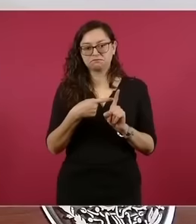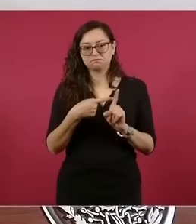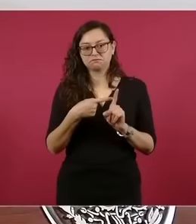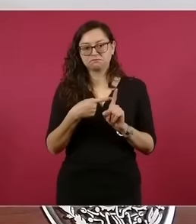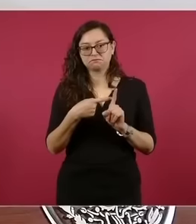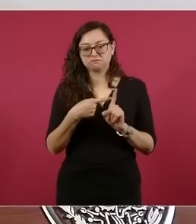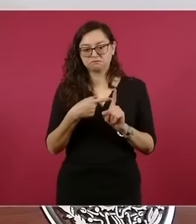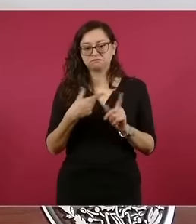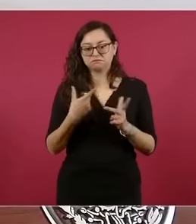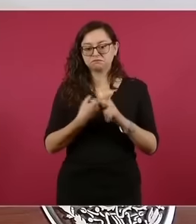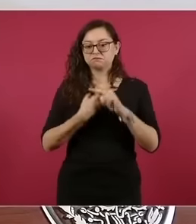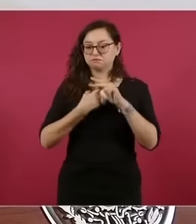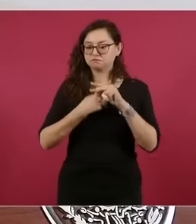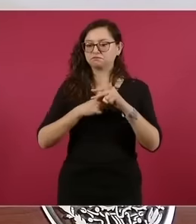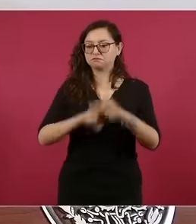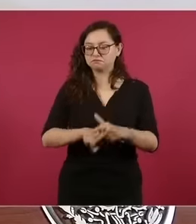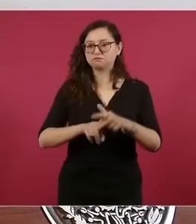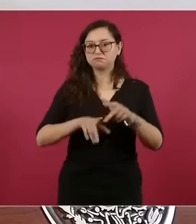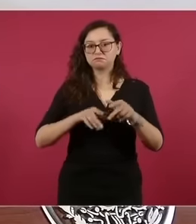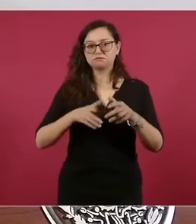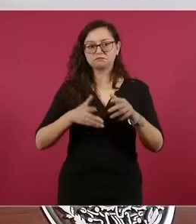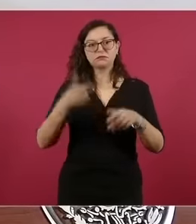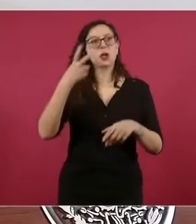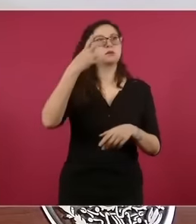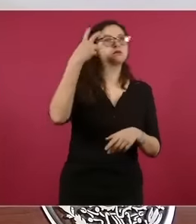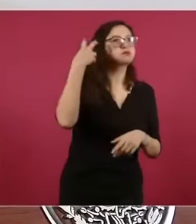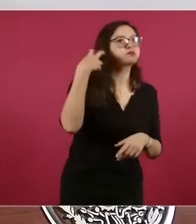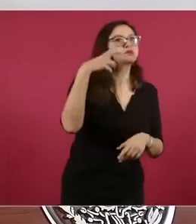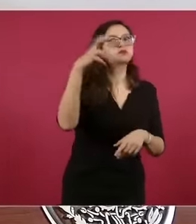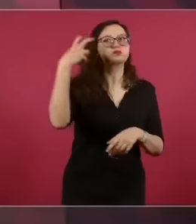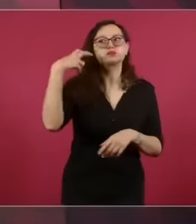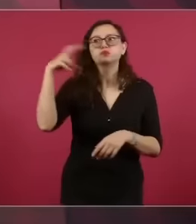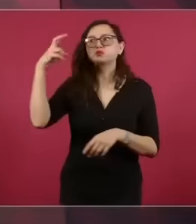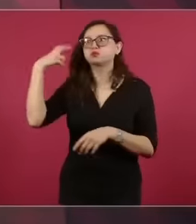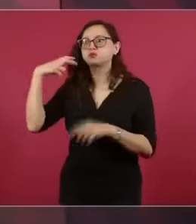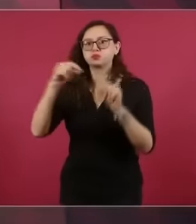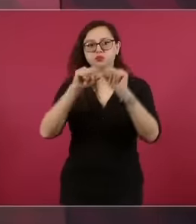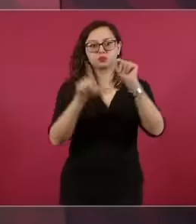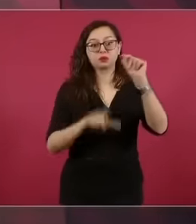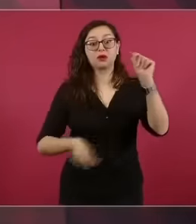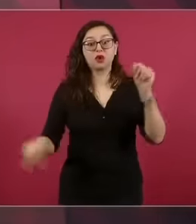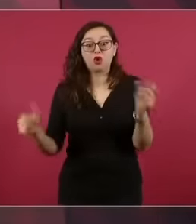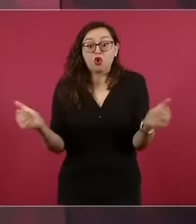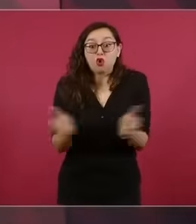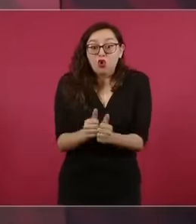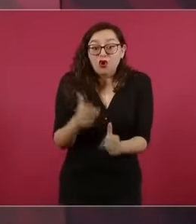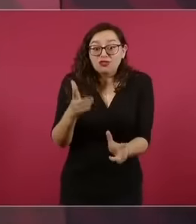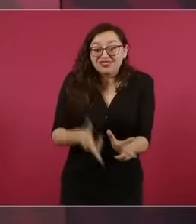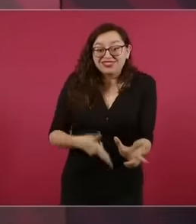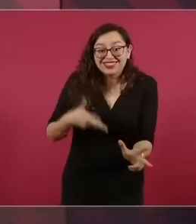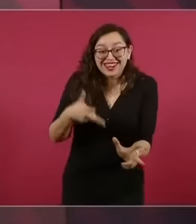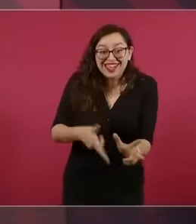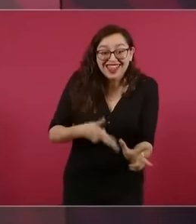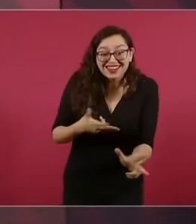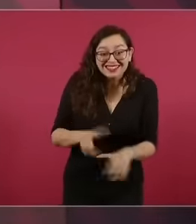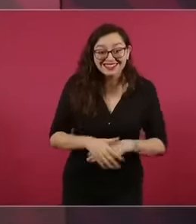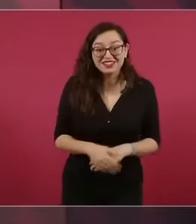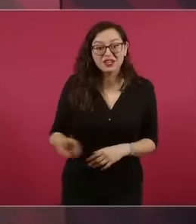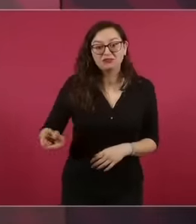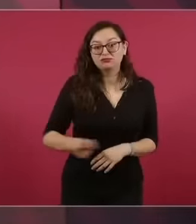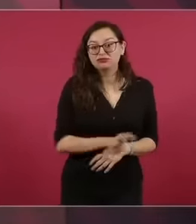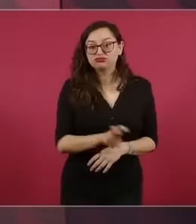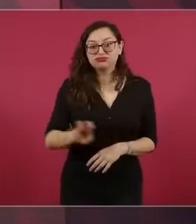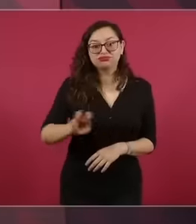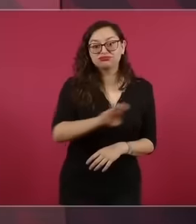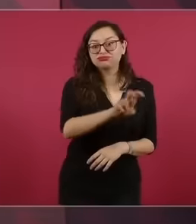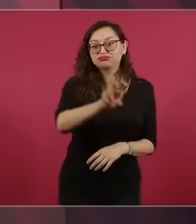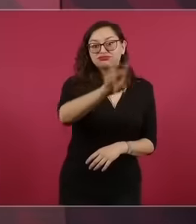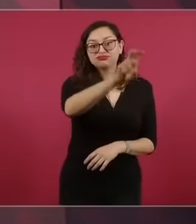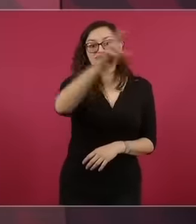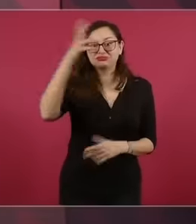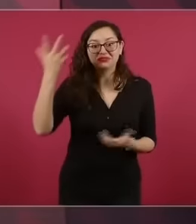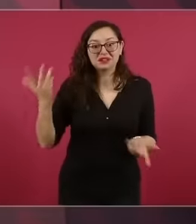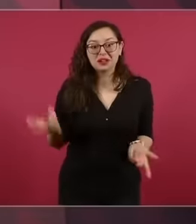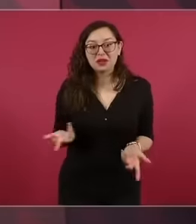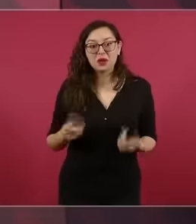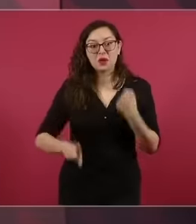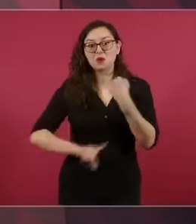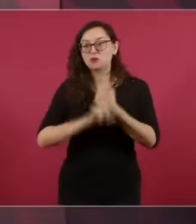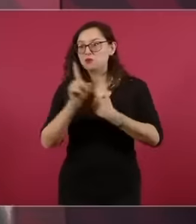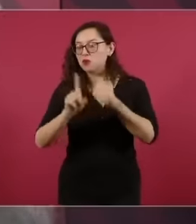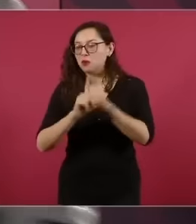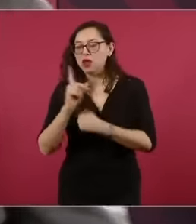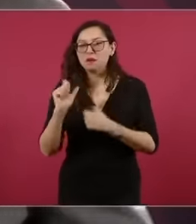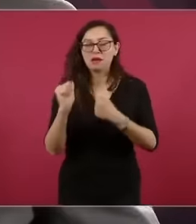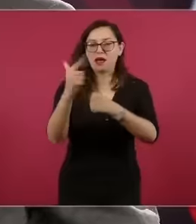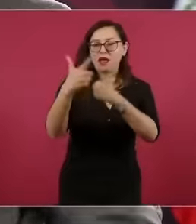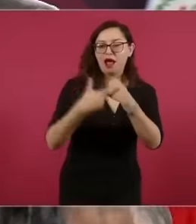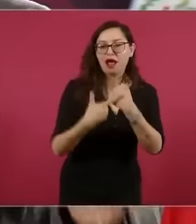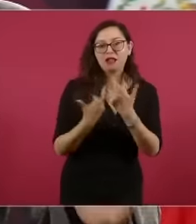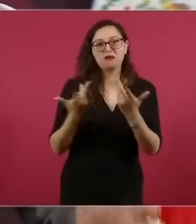because they have not yet privatized the railways in Buenavista and they leave there